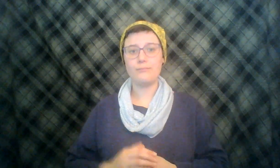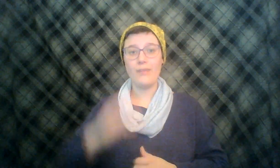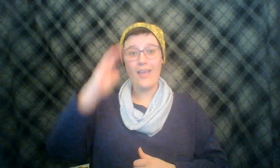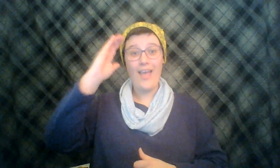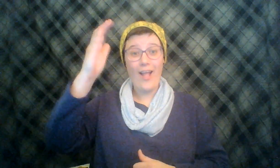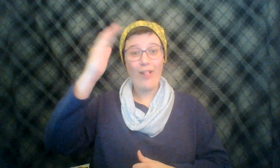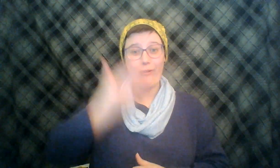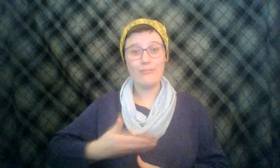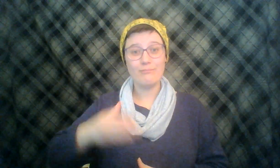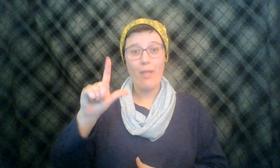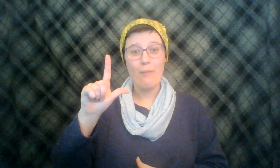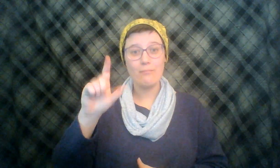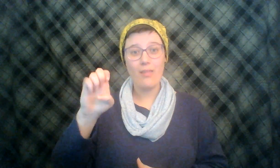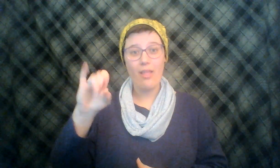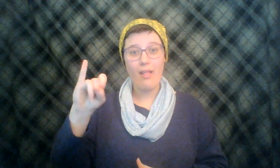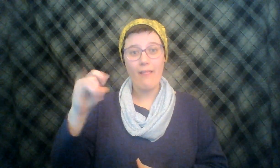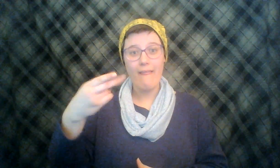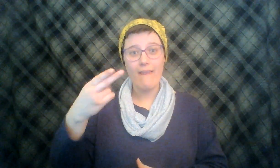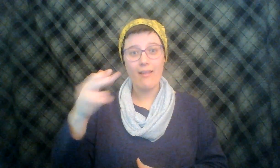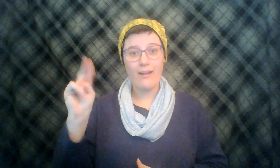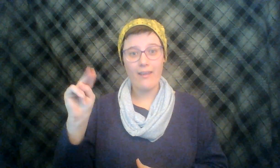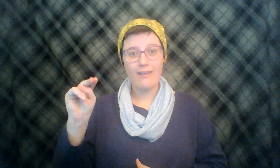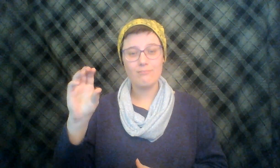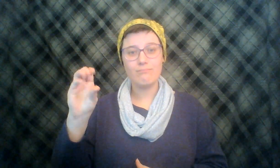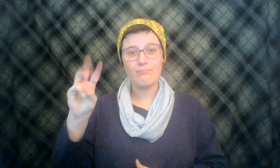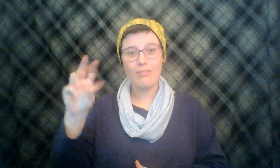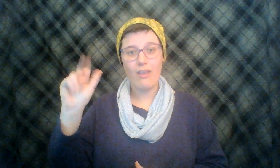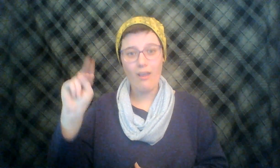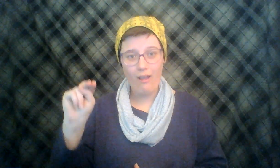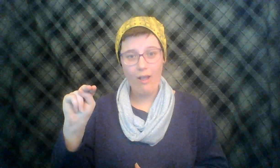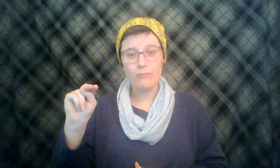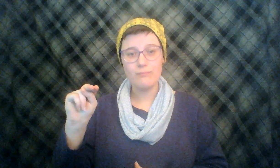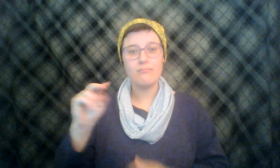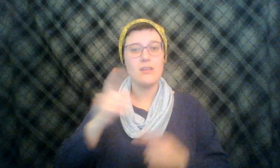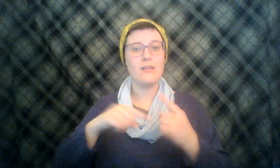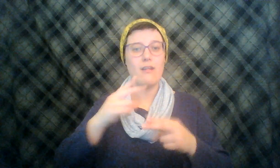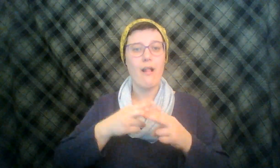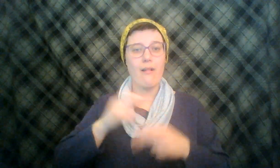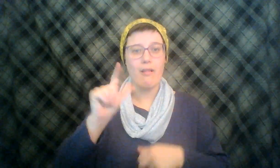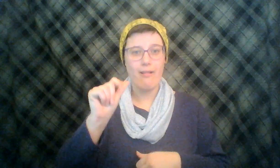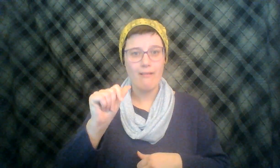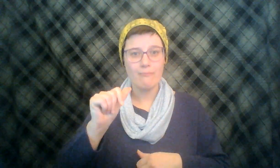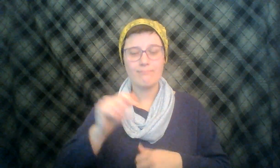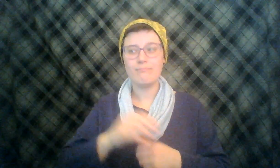Hello, I’m Leigh Ann Cowan (sign name LALA).